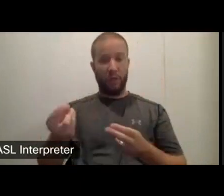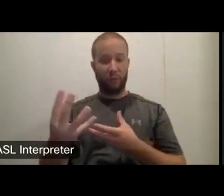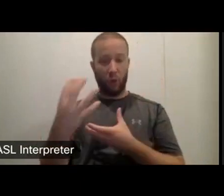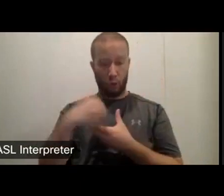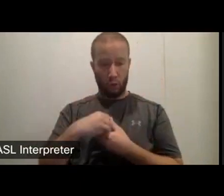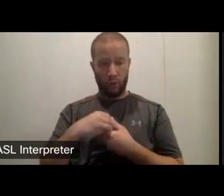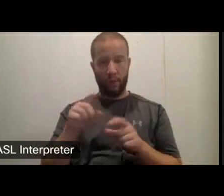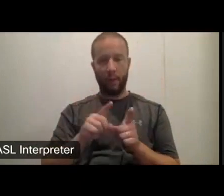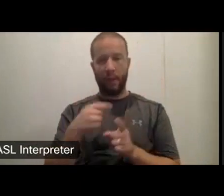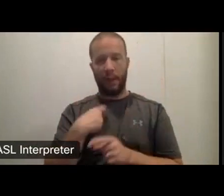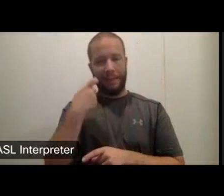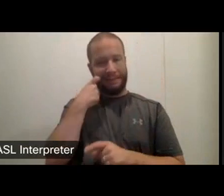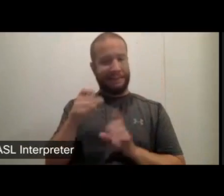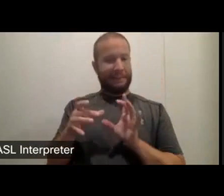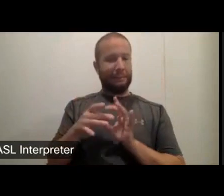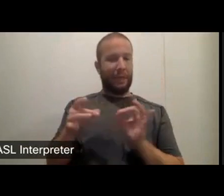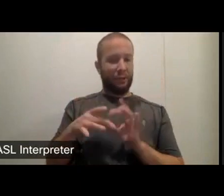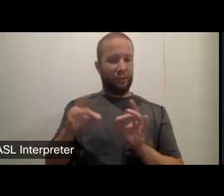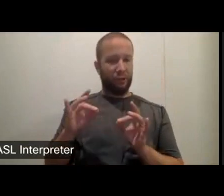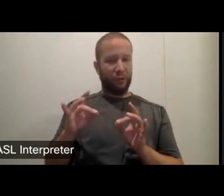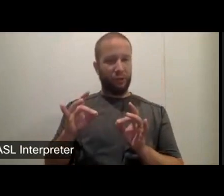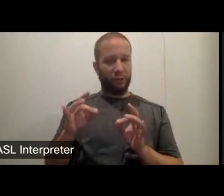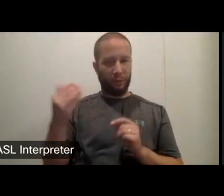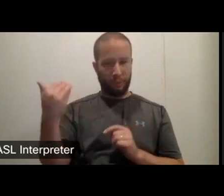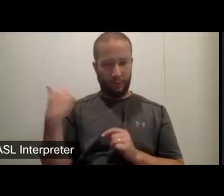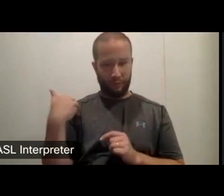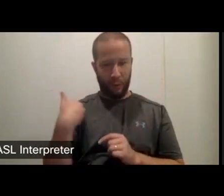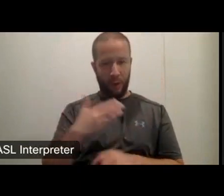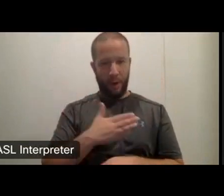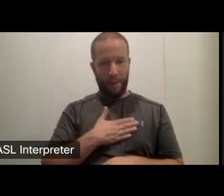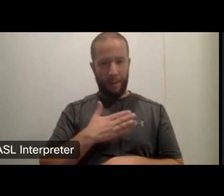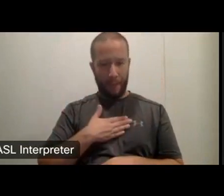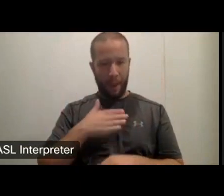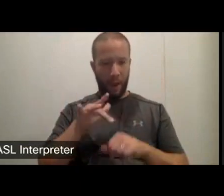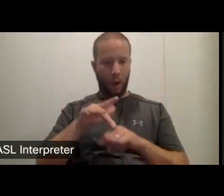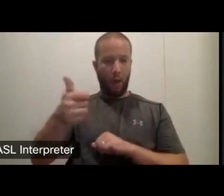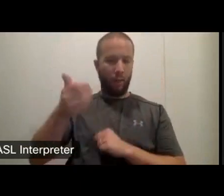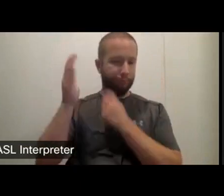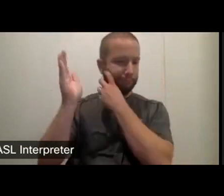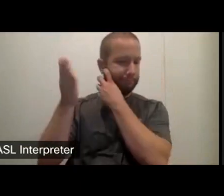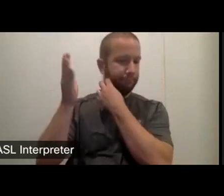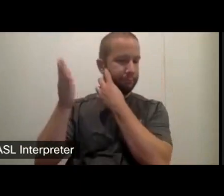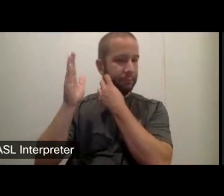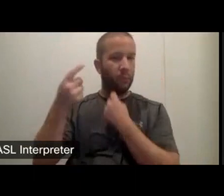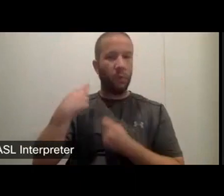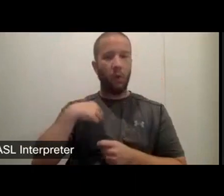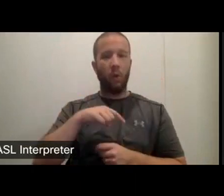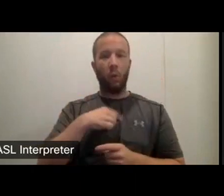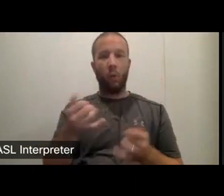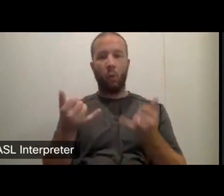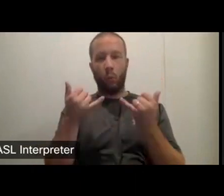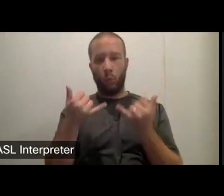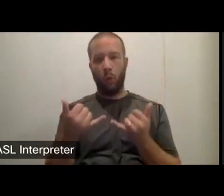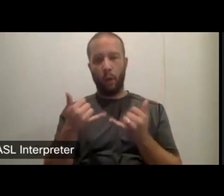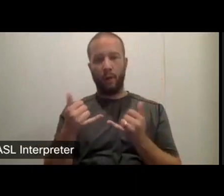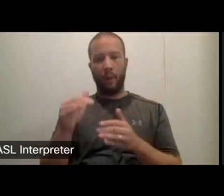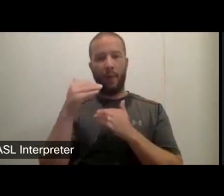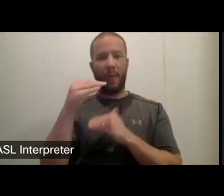like I mentioned uh earlier in my presentation we are at this time uh limited as a program